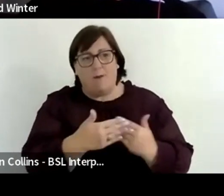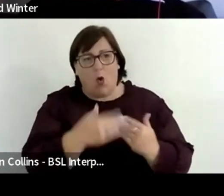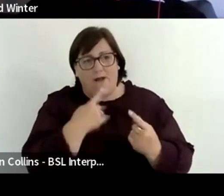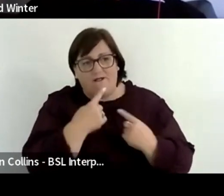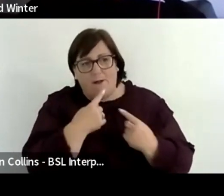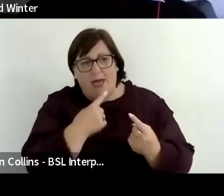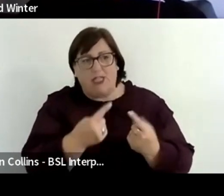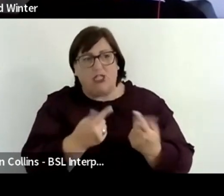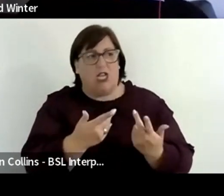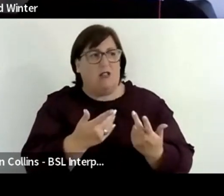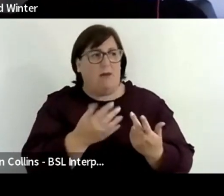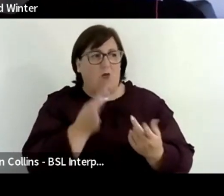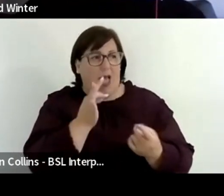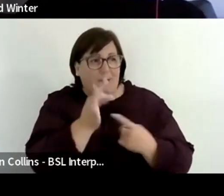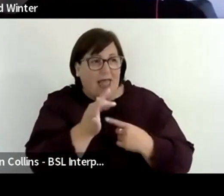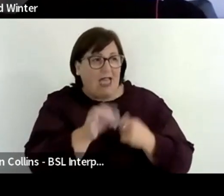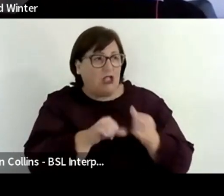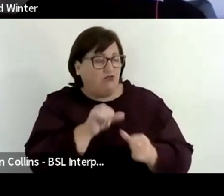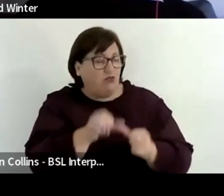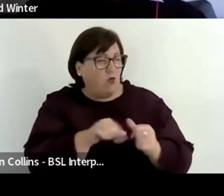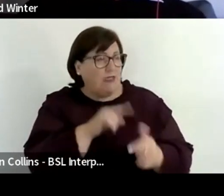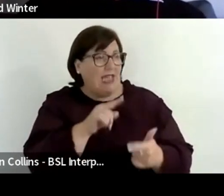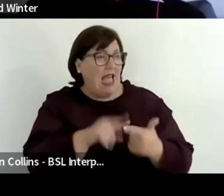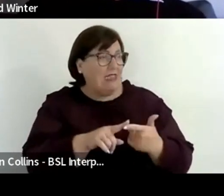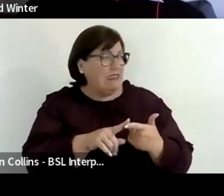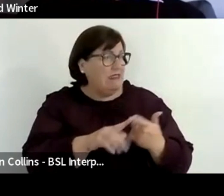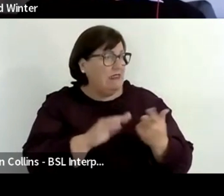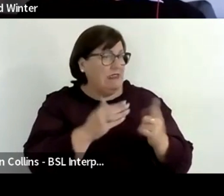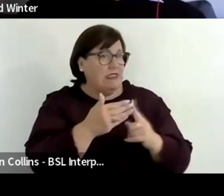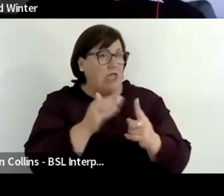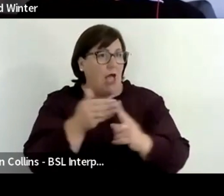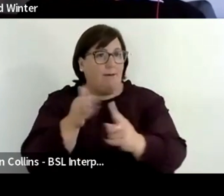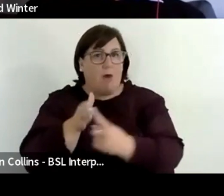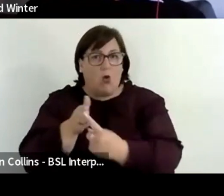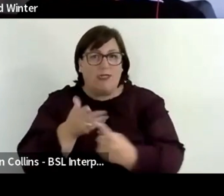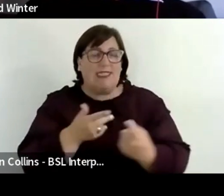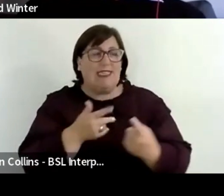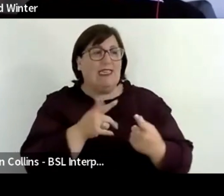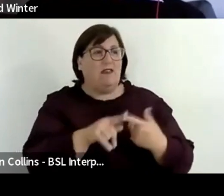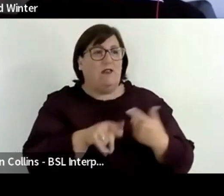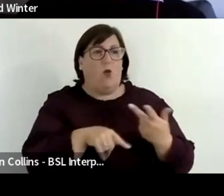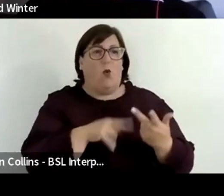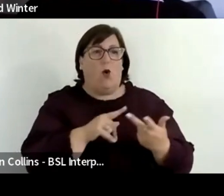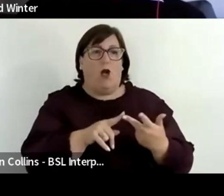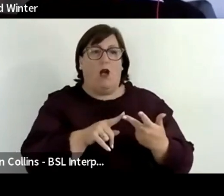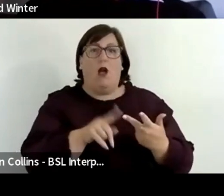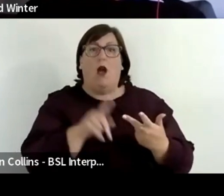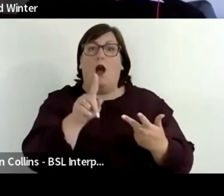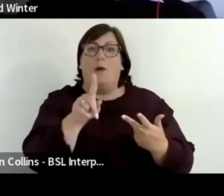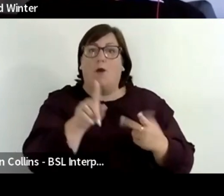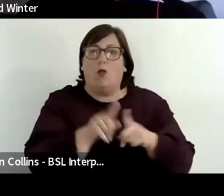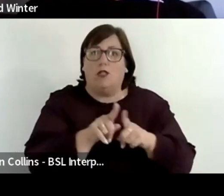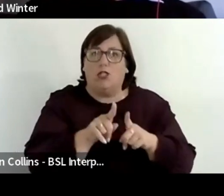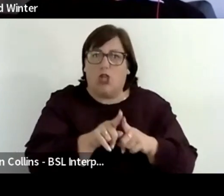application process, any signposting that you need. Also with regards to the questions that were asked earlier.